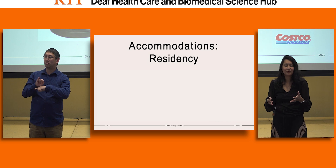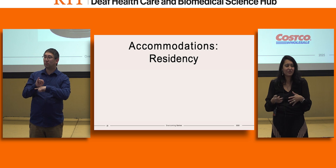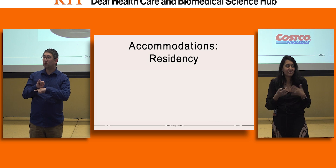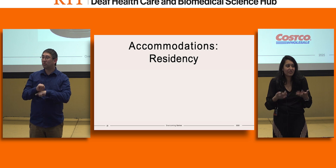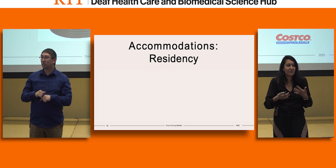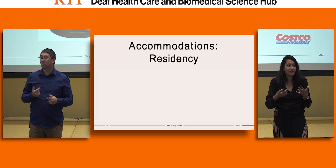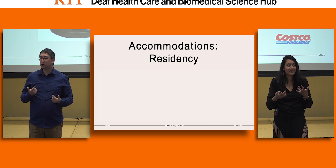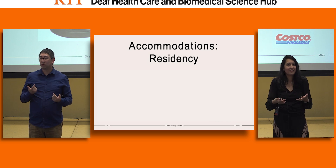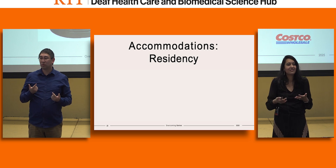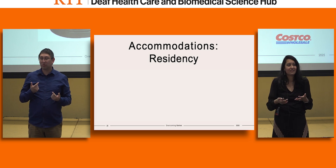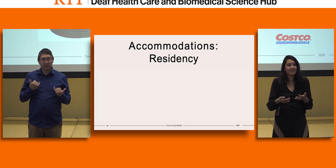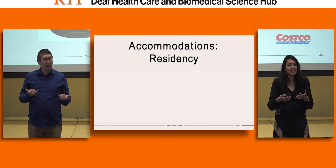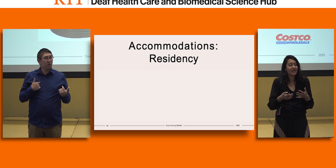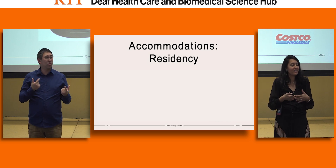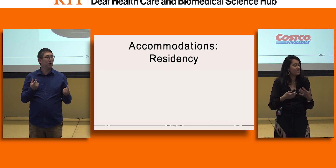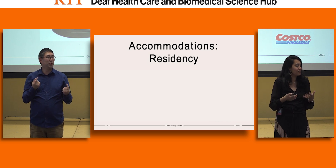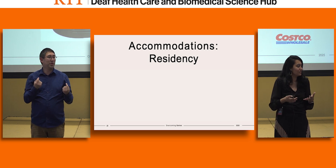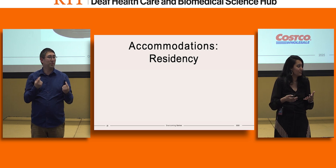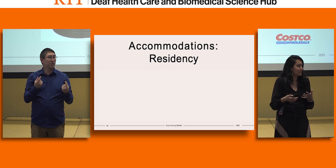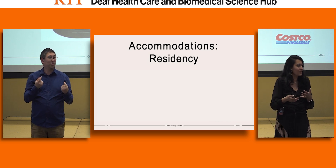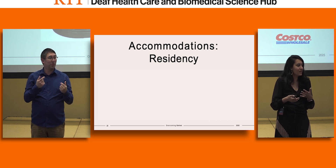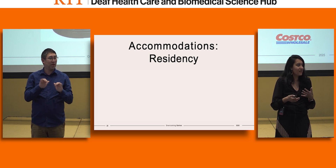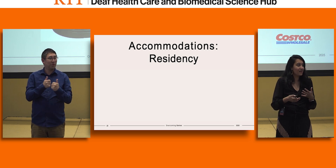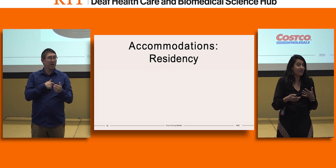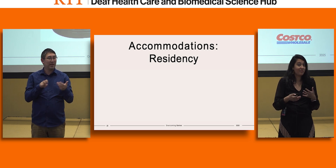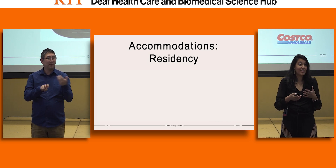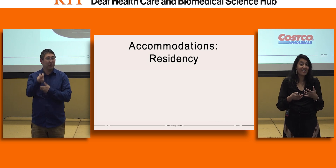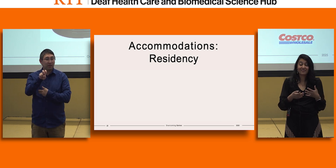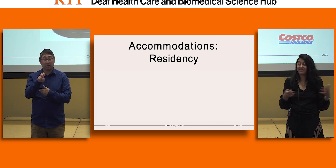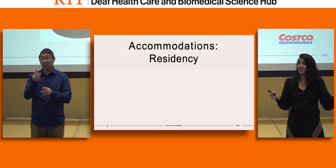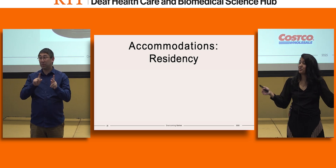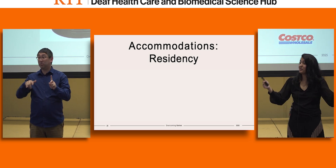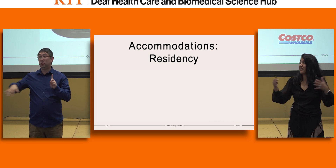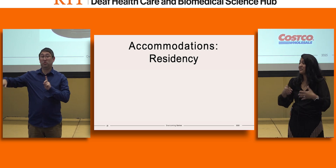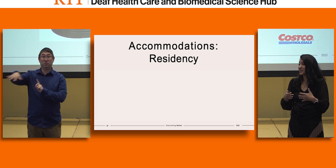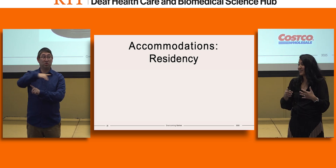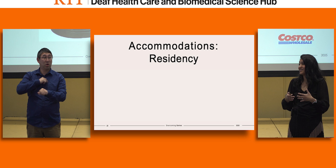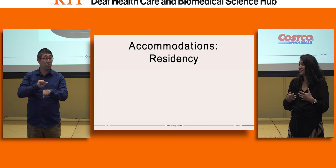So, what are some of the things that I had to do, and those around me had to do,